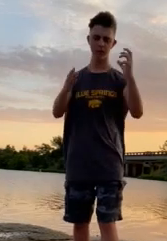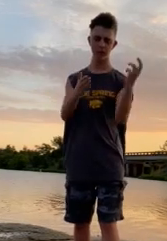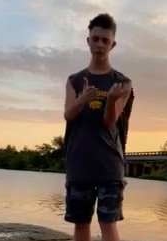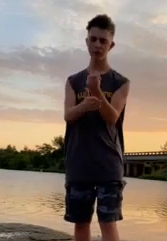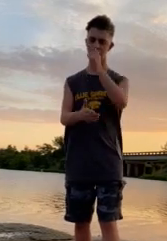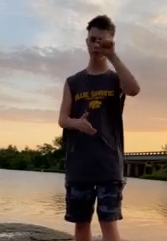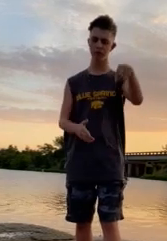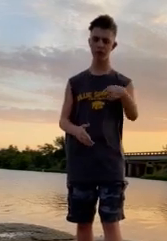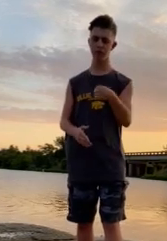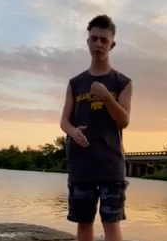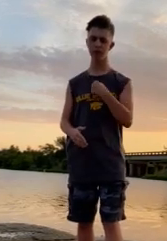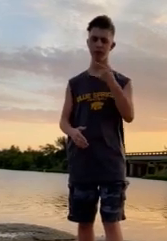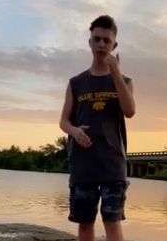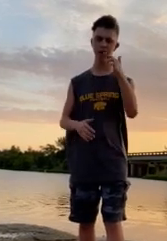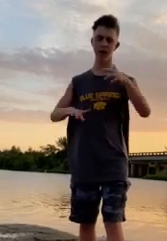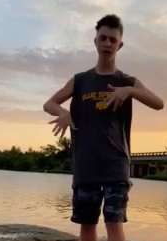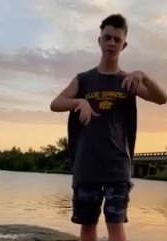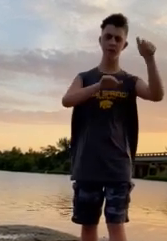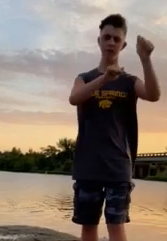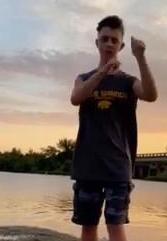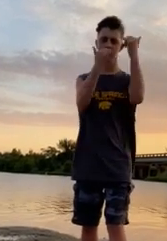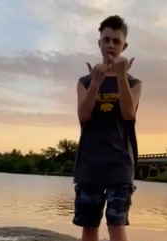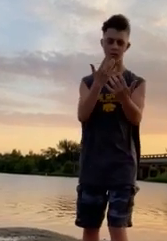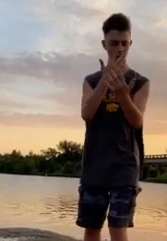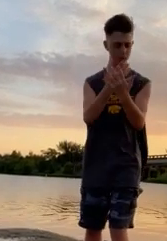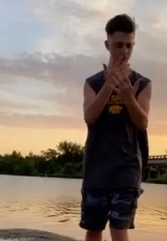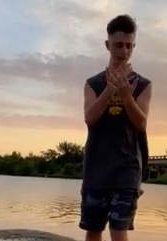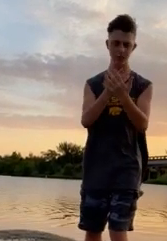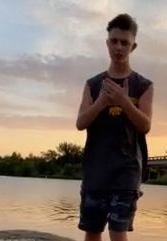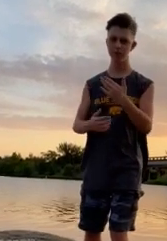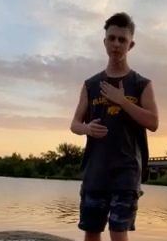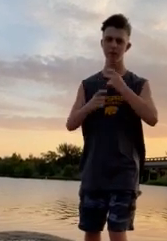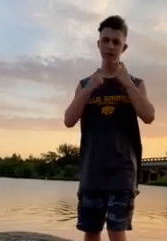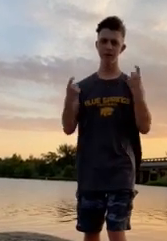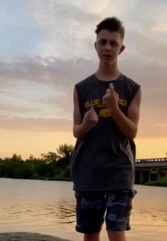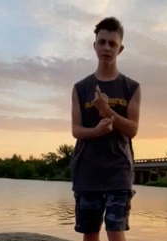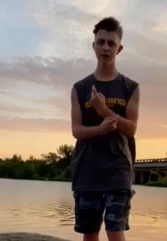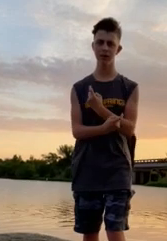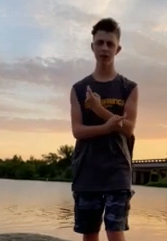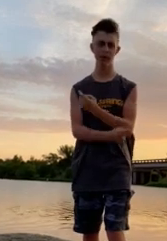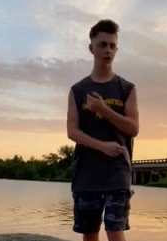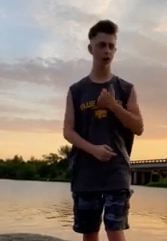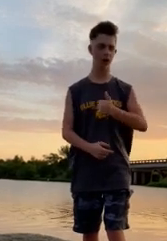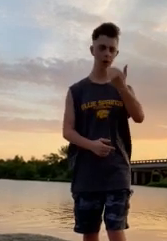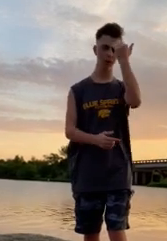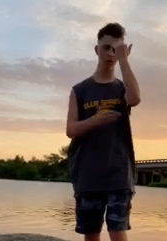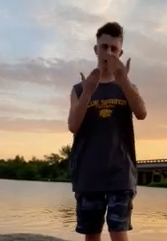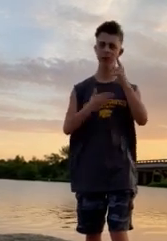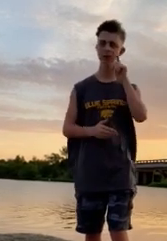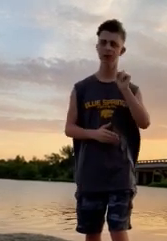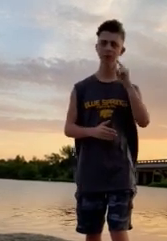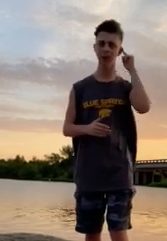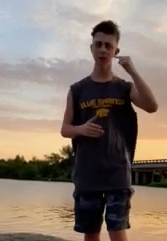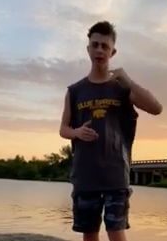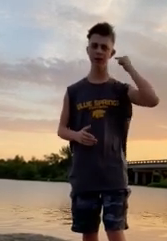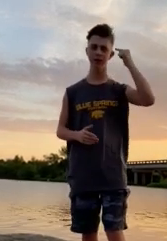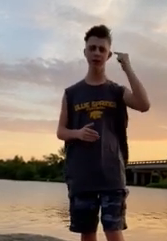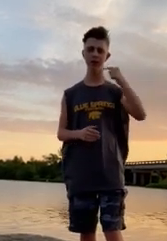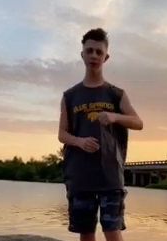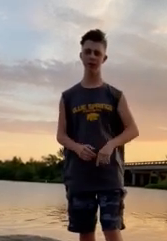No chance for me to ever leave this prison of my sin Now I know it might sound crazy